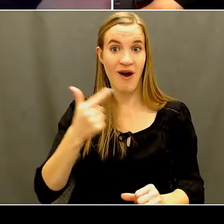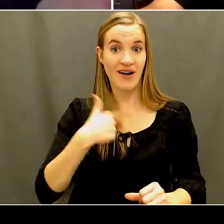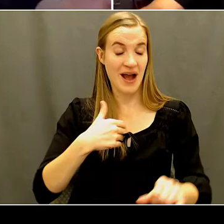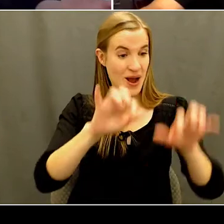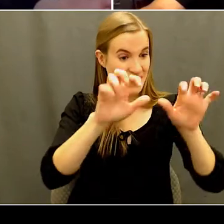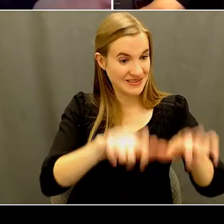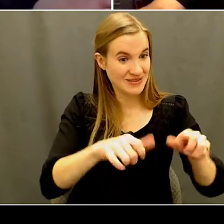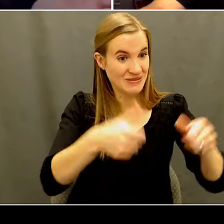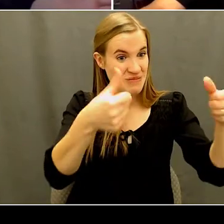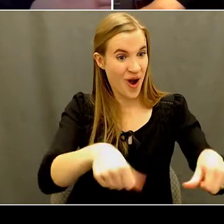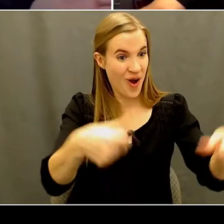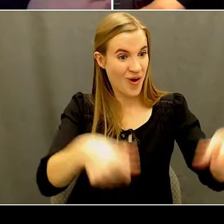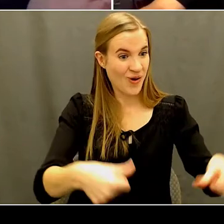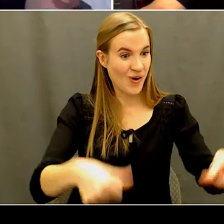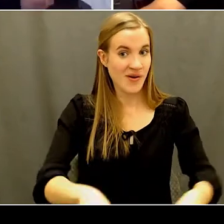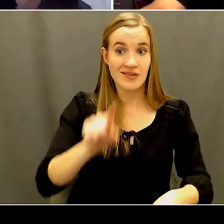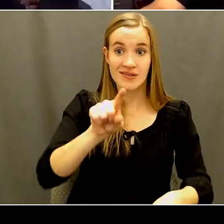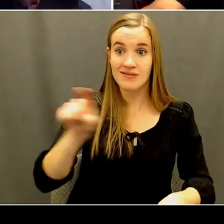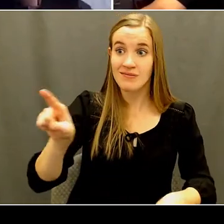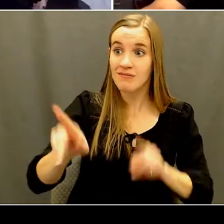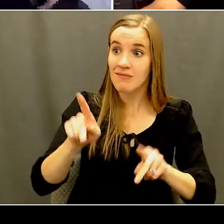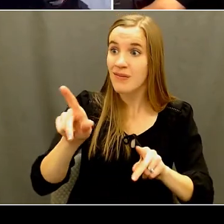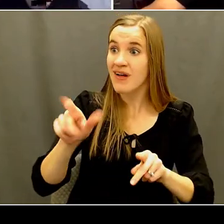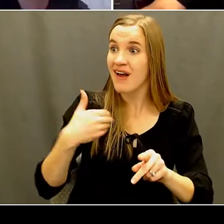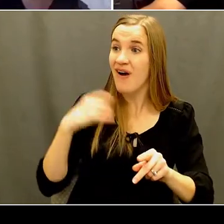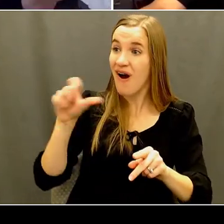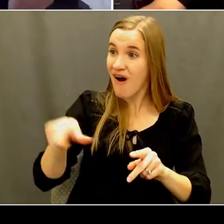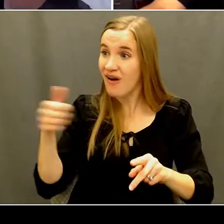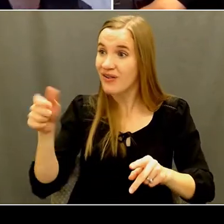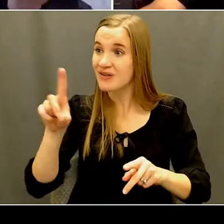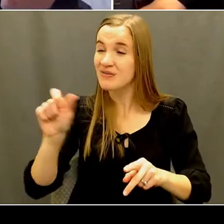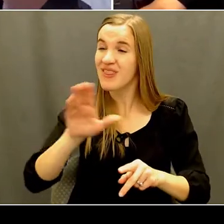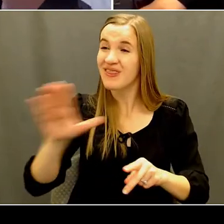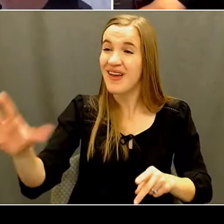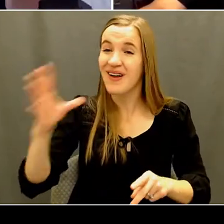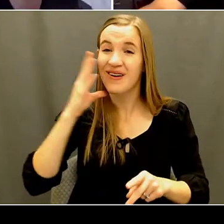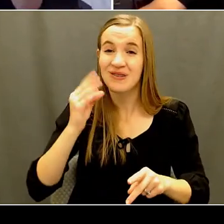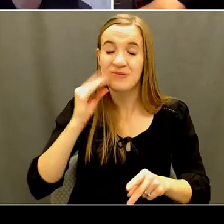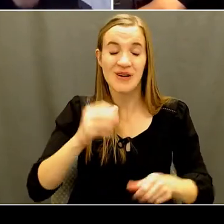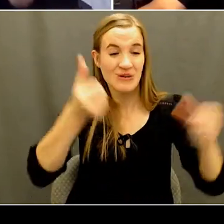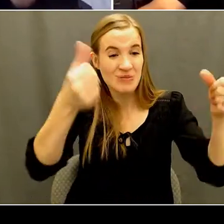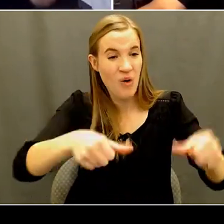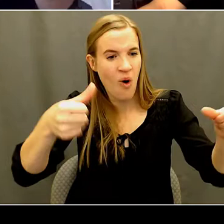a lot of grassroots advocates that way. And because of those two areas of